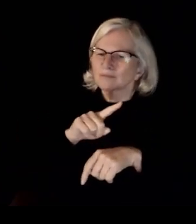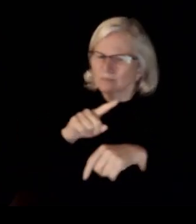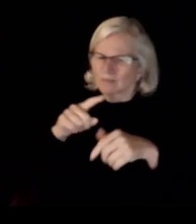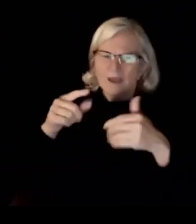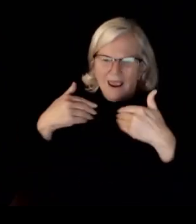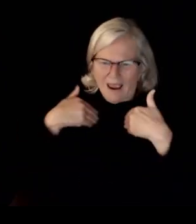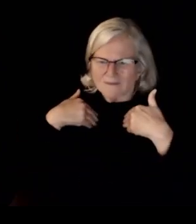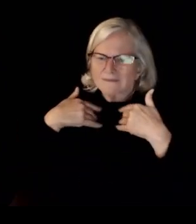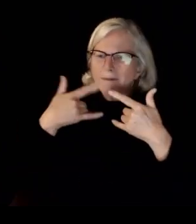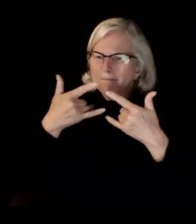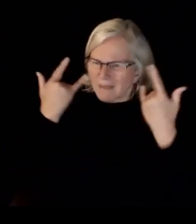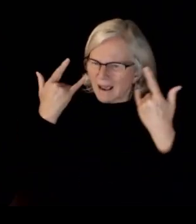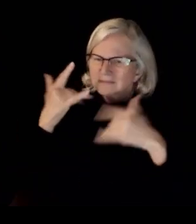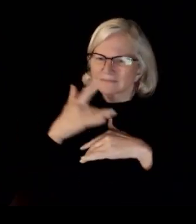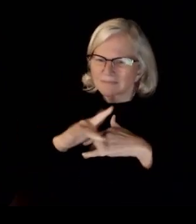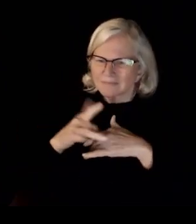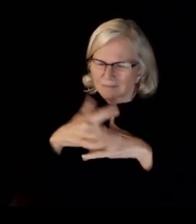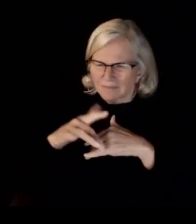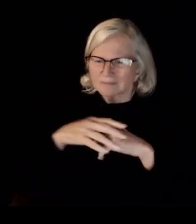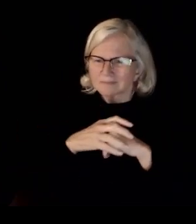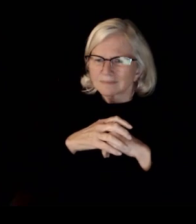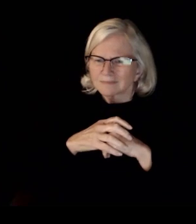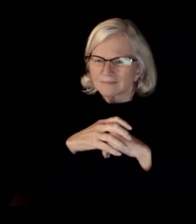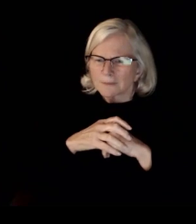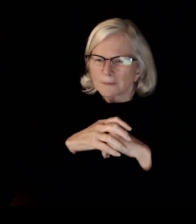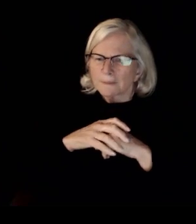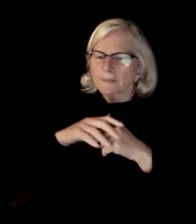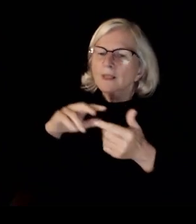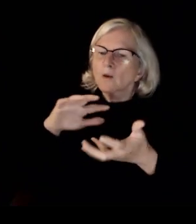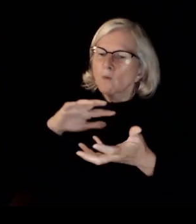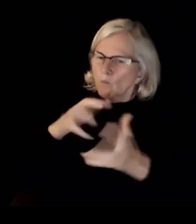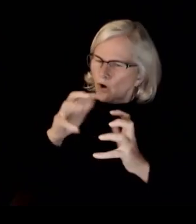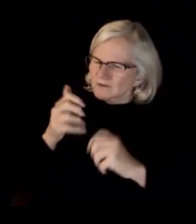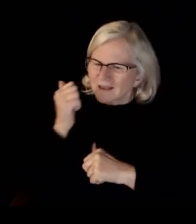I don't know if you would have any more specific you'd like to say?